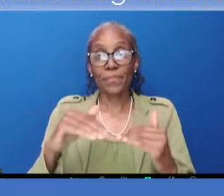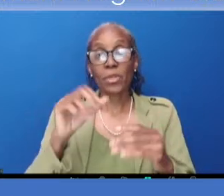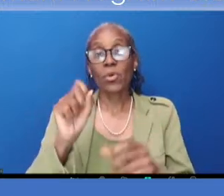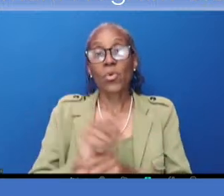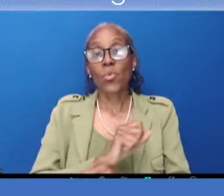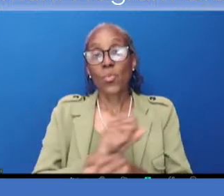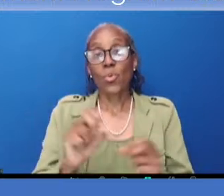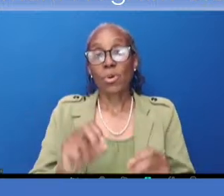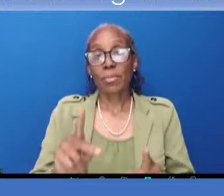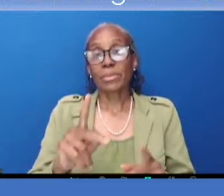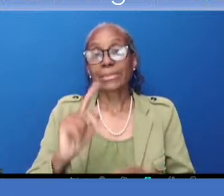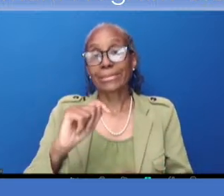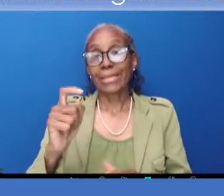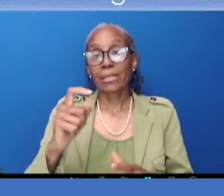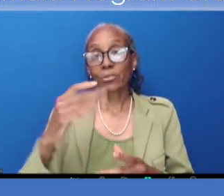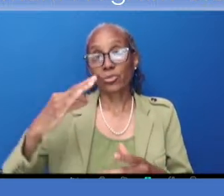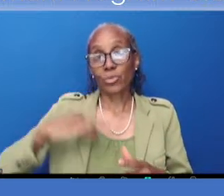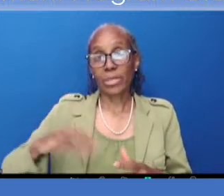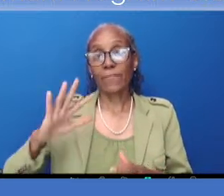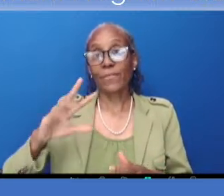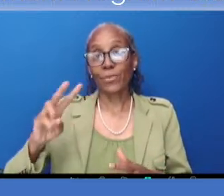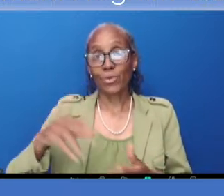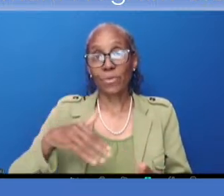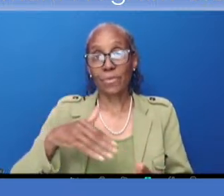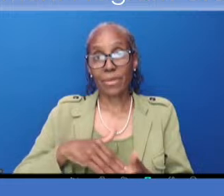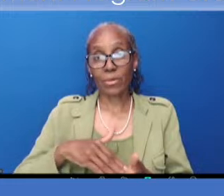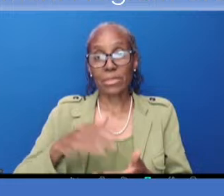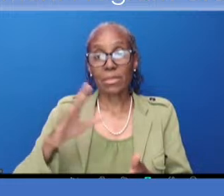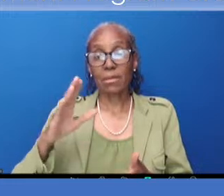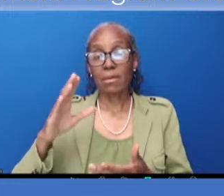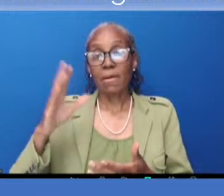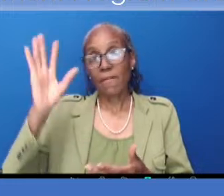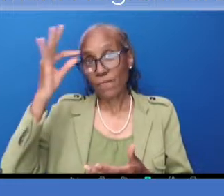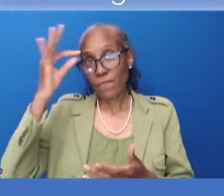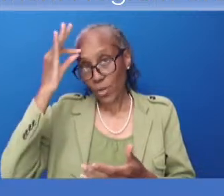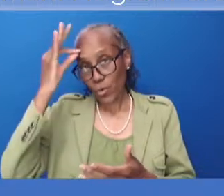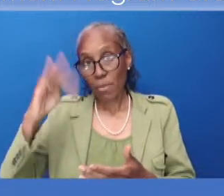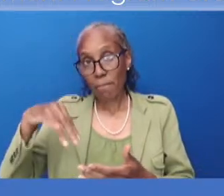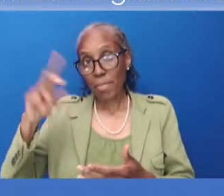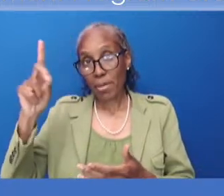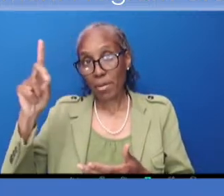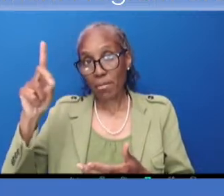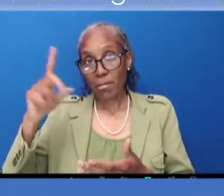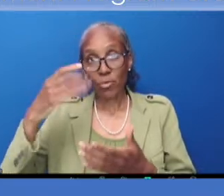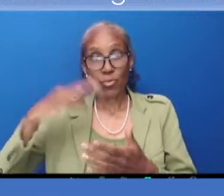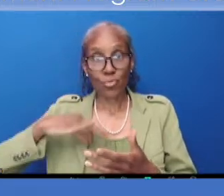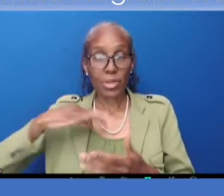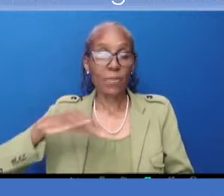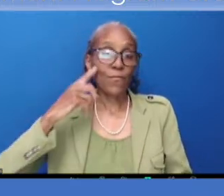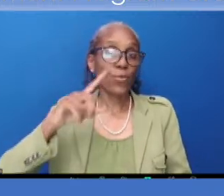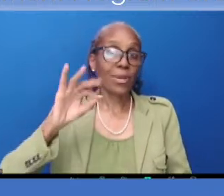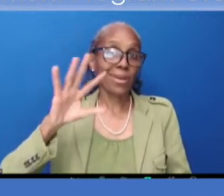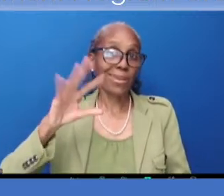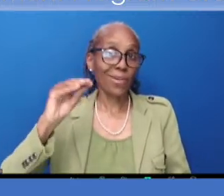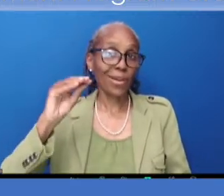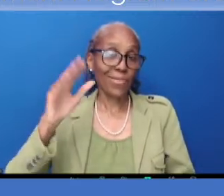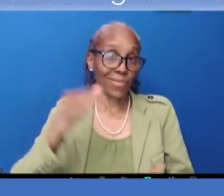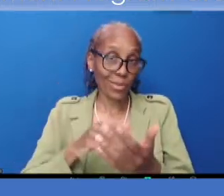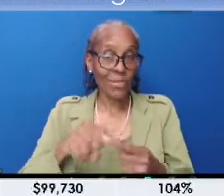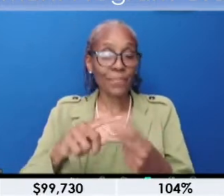SYSTEM OF 125,008 HOVEN DOLLARS,